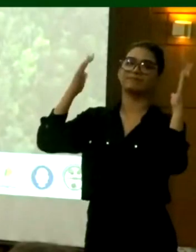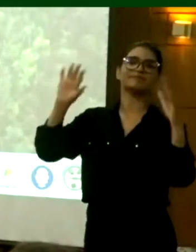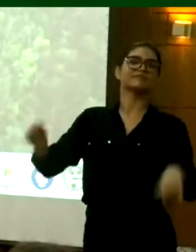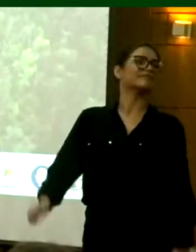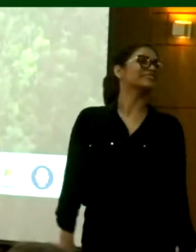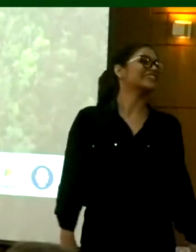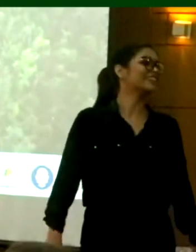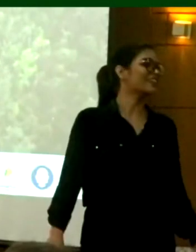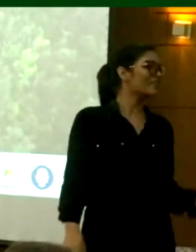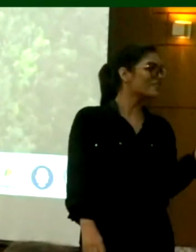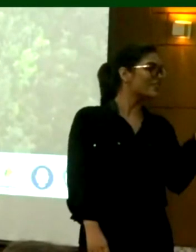thank you João ,